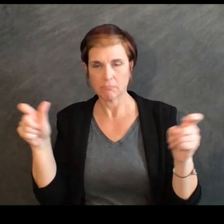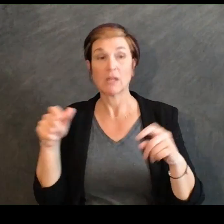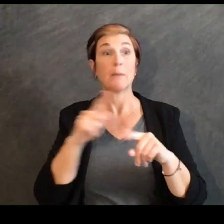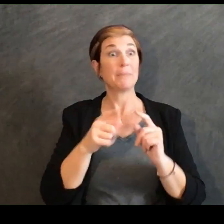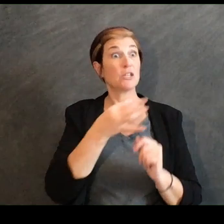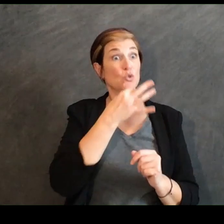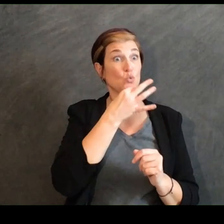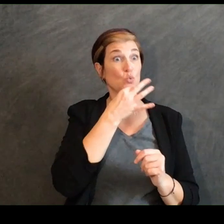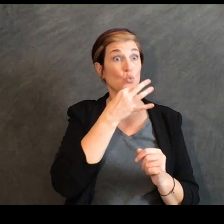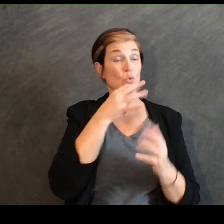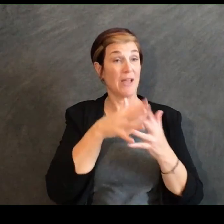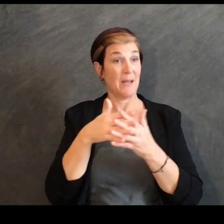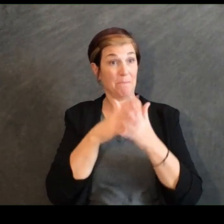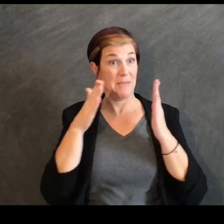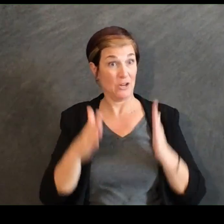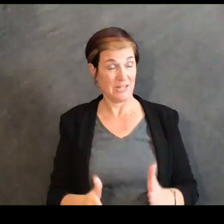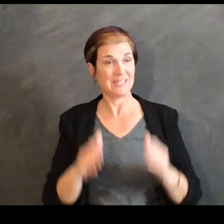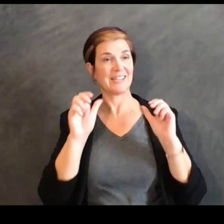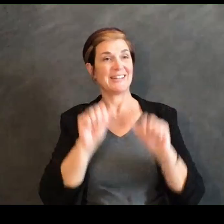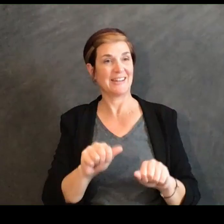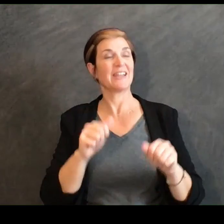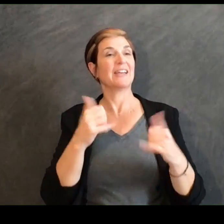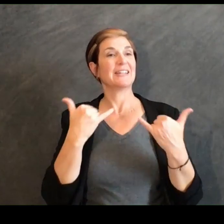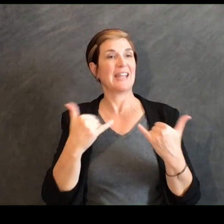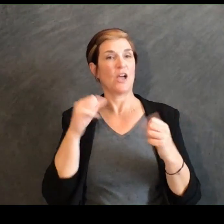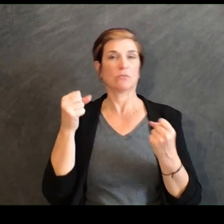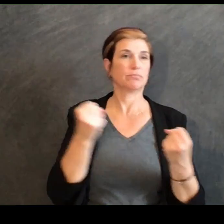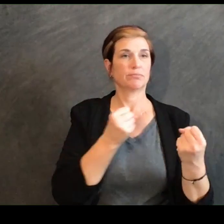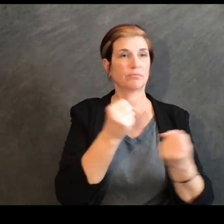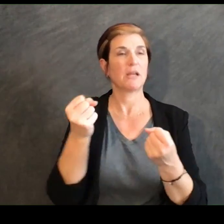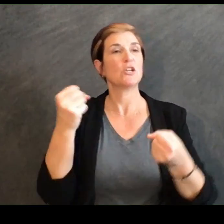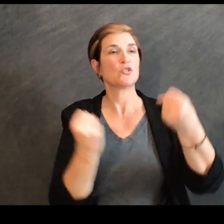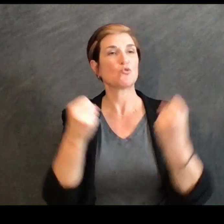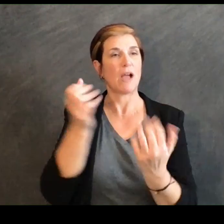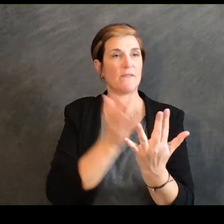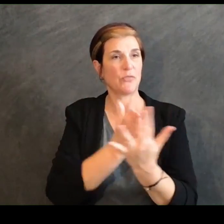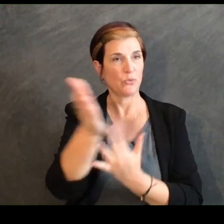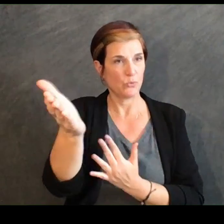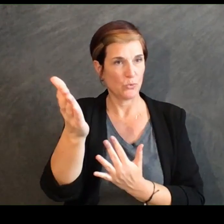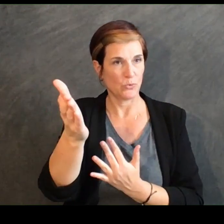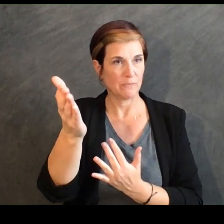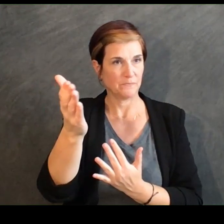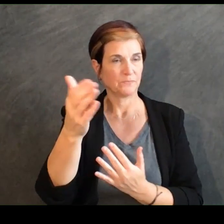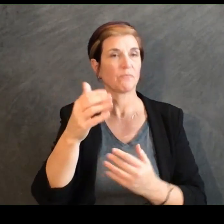these drive-in sites and be able to obtain and participate in a test dr.